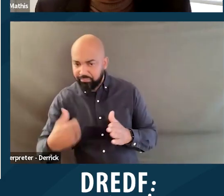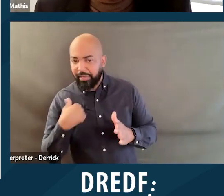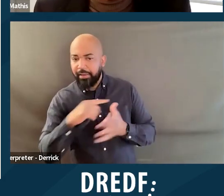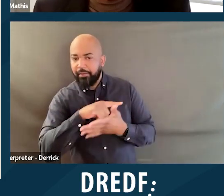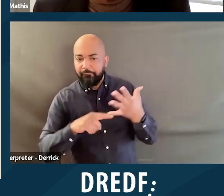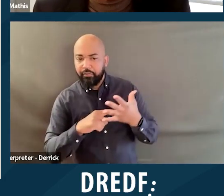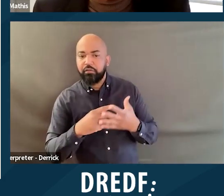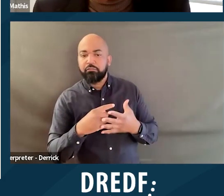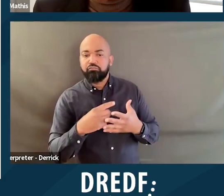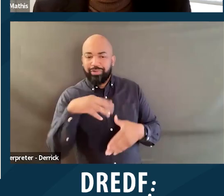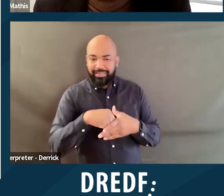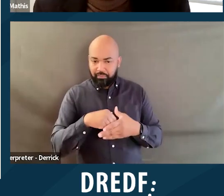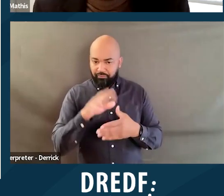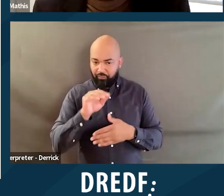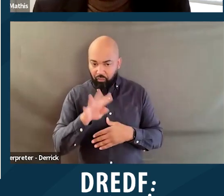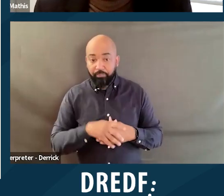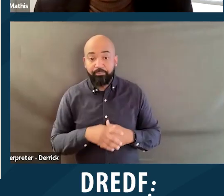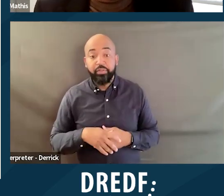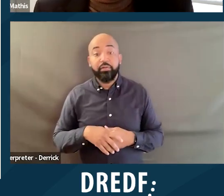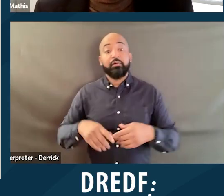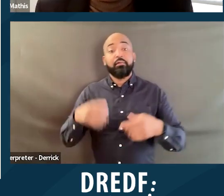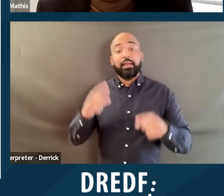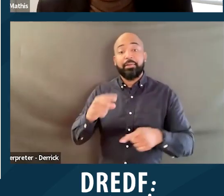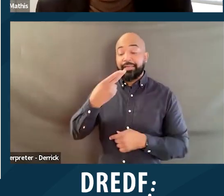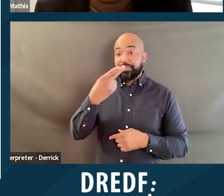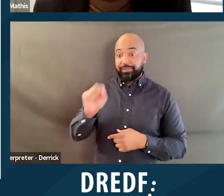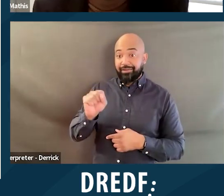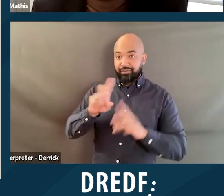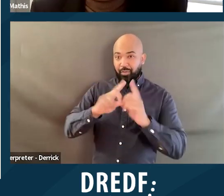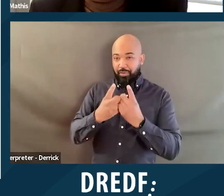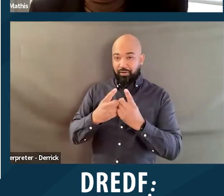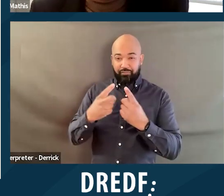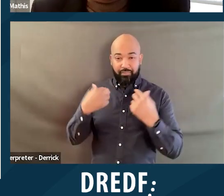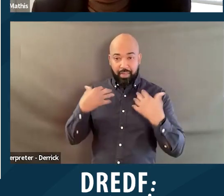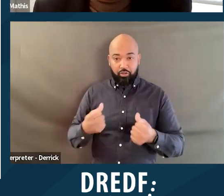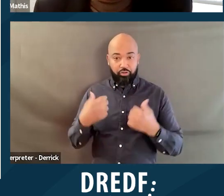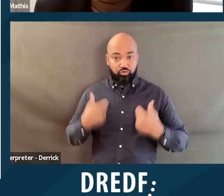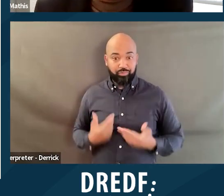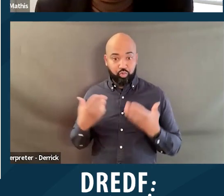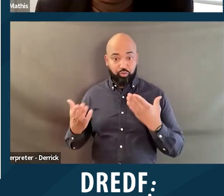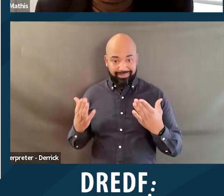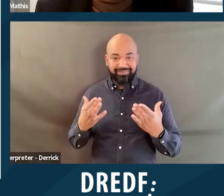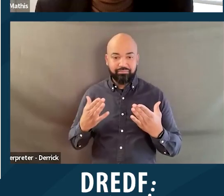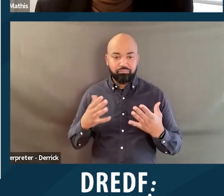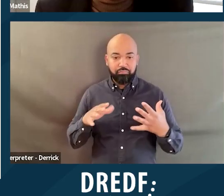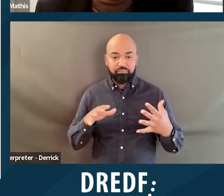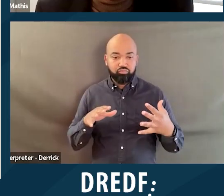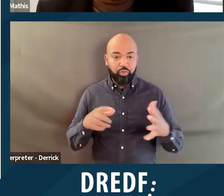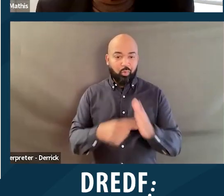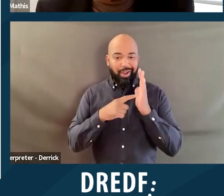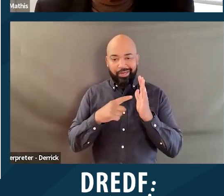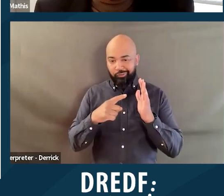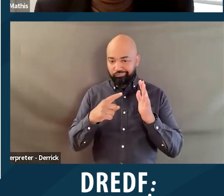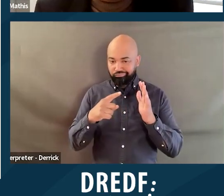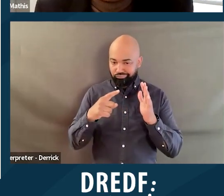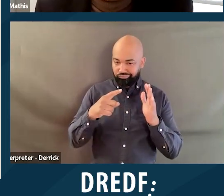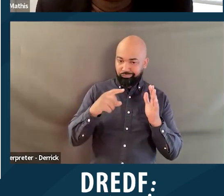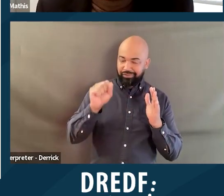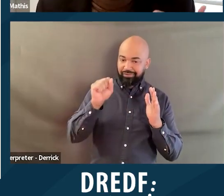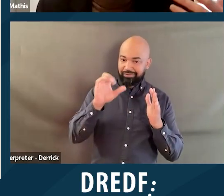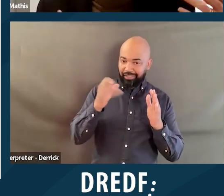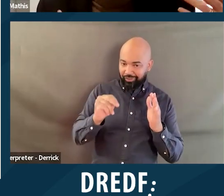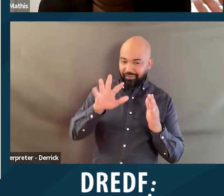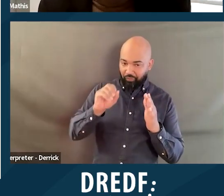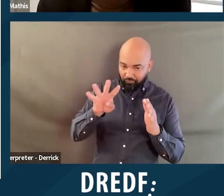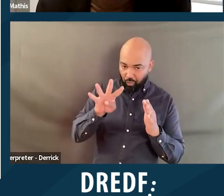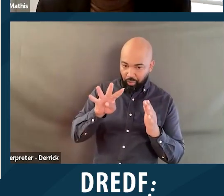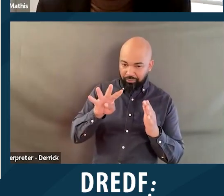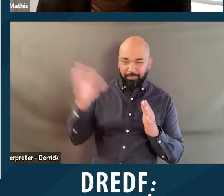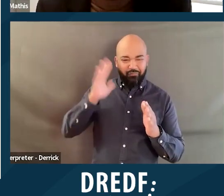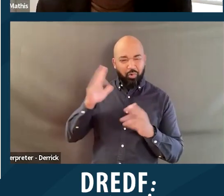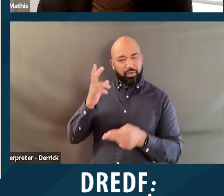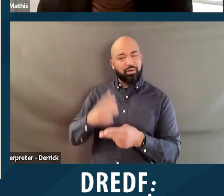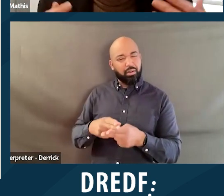in Section 504. And HHS's rule was first adopted in 1977, and I would just say that